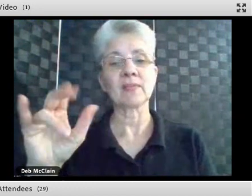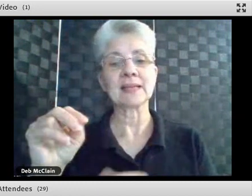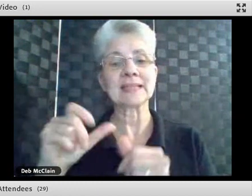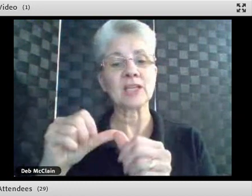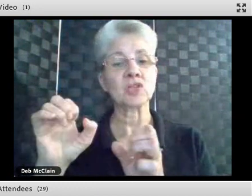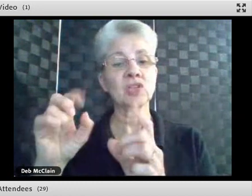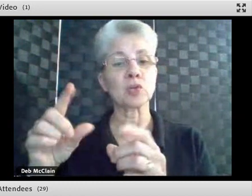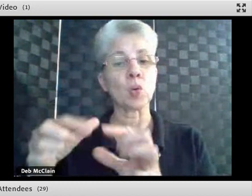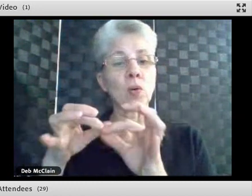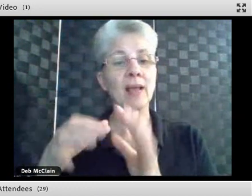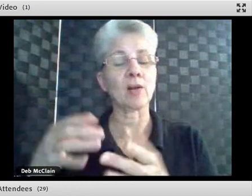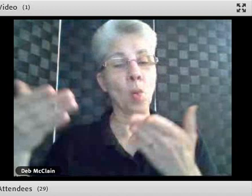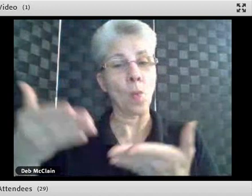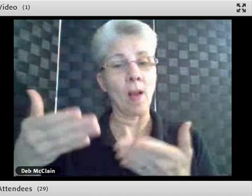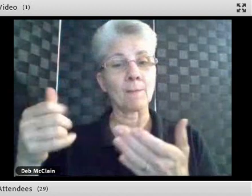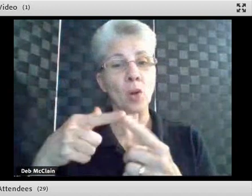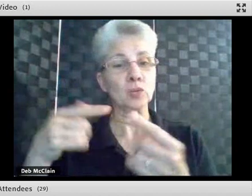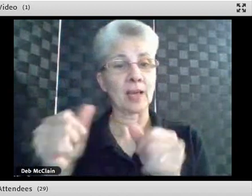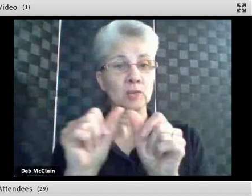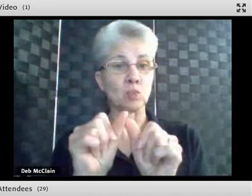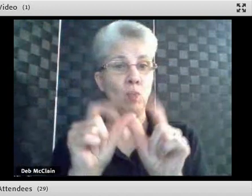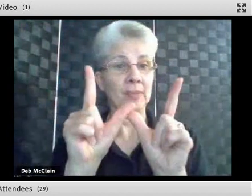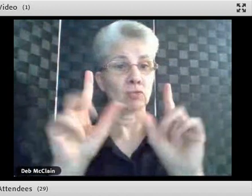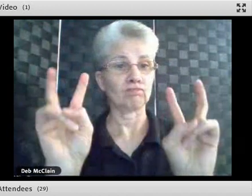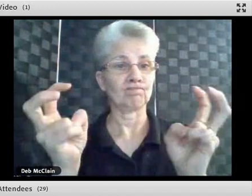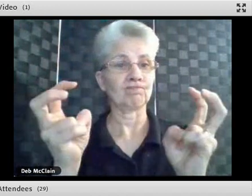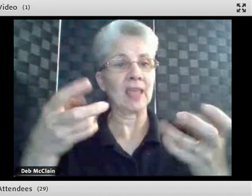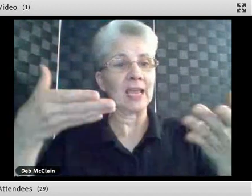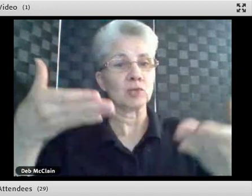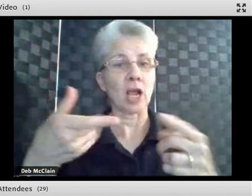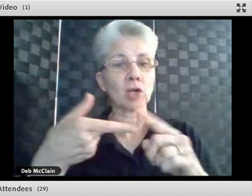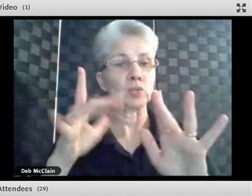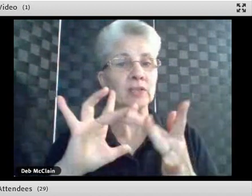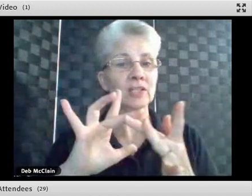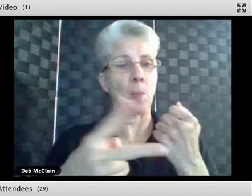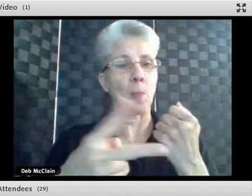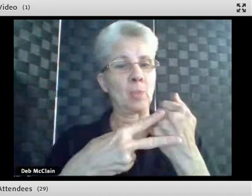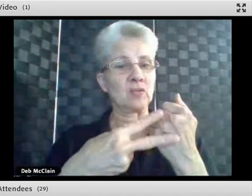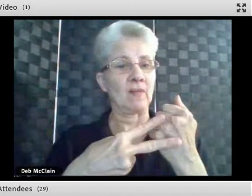and I would like to welcome you all to today's webinar, "Introduction to Digital Preservation,"